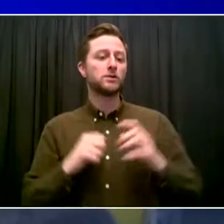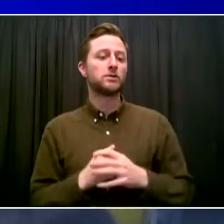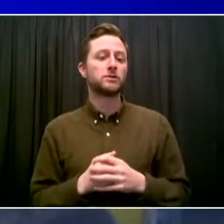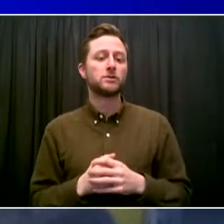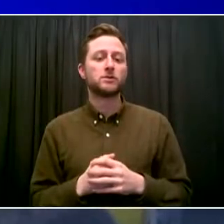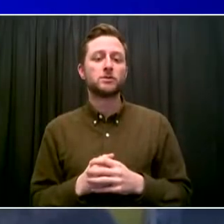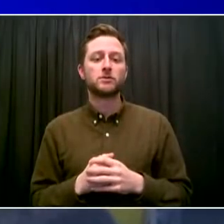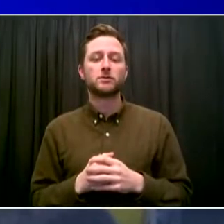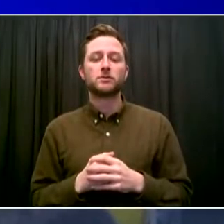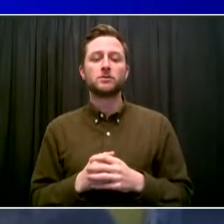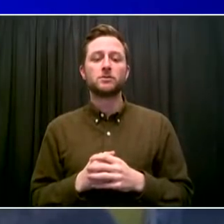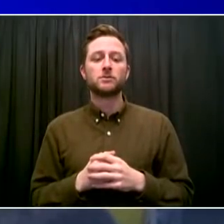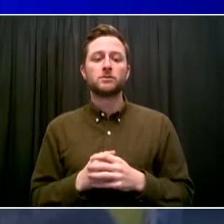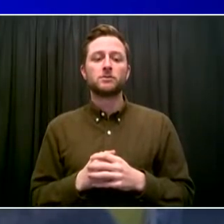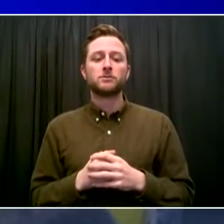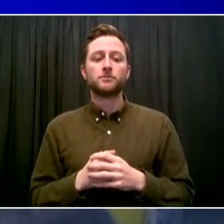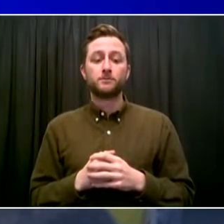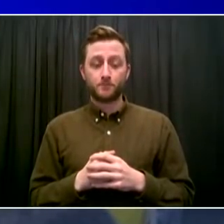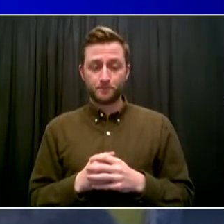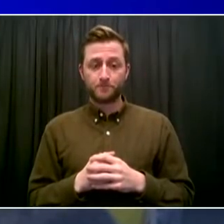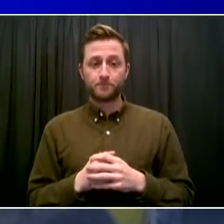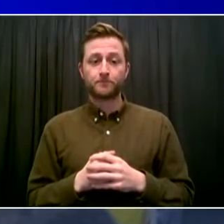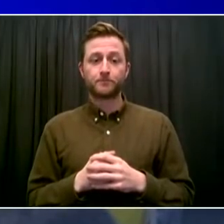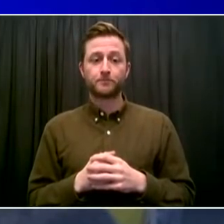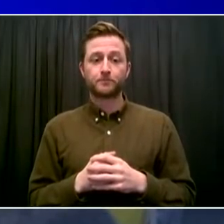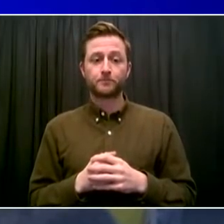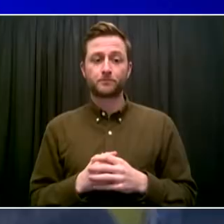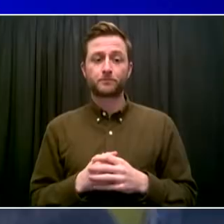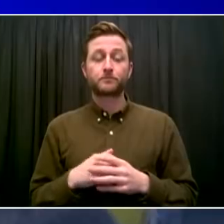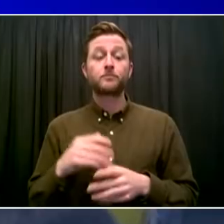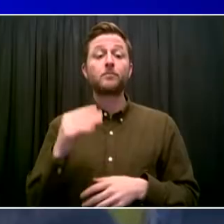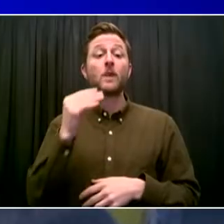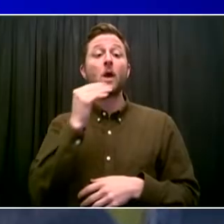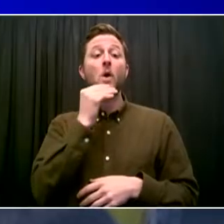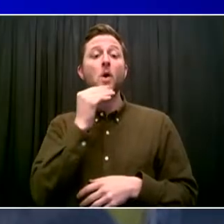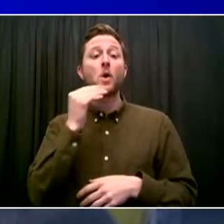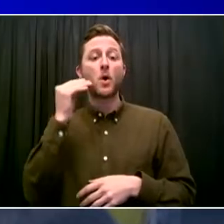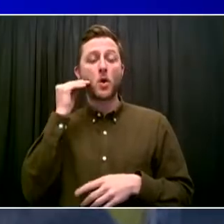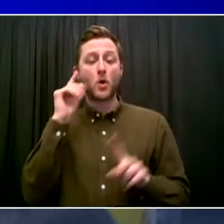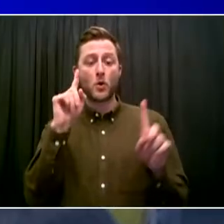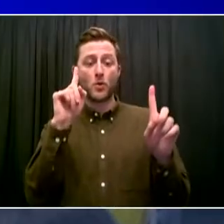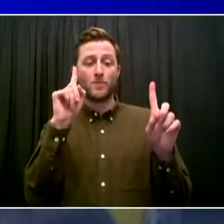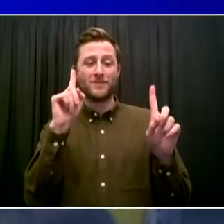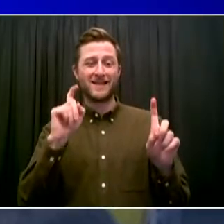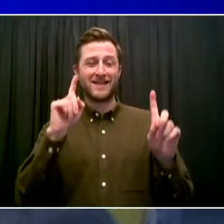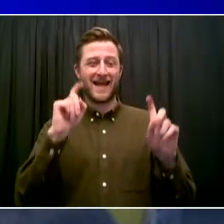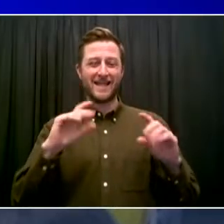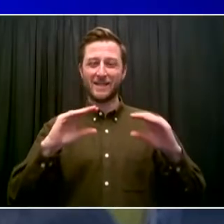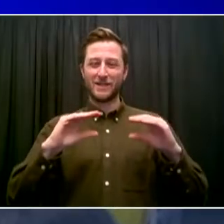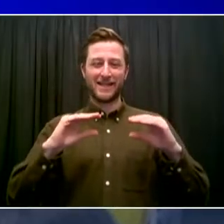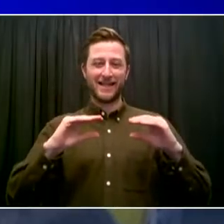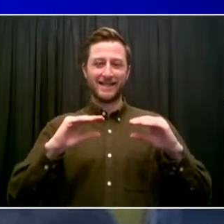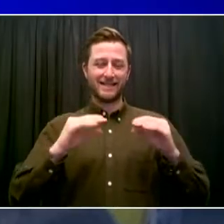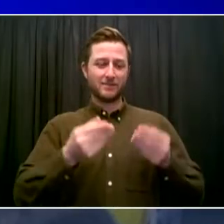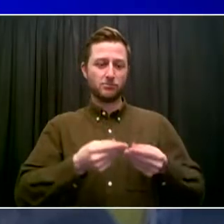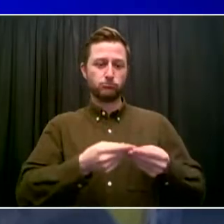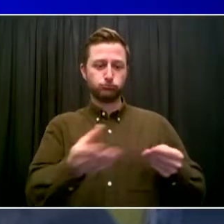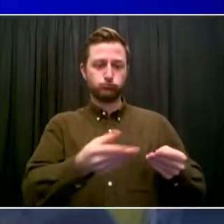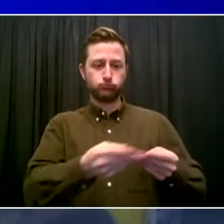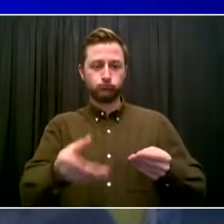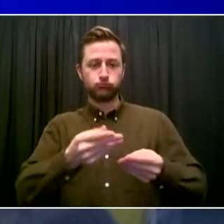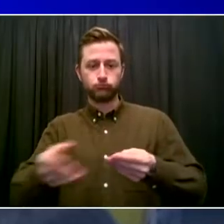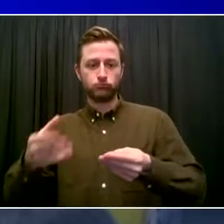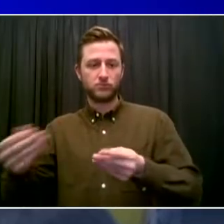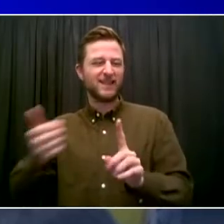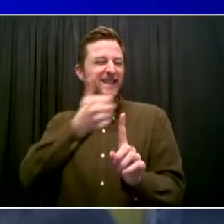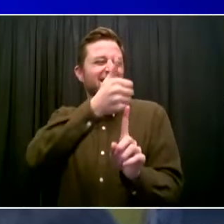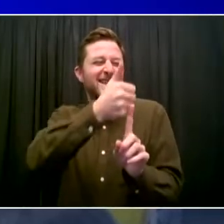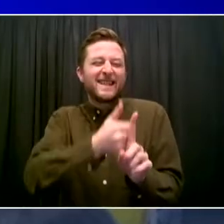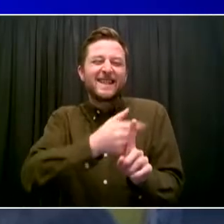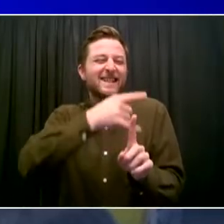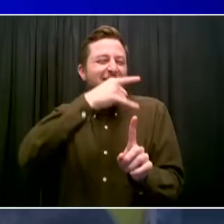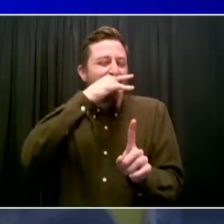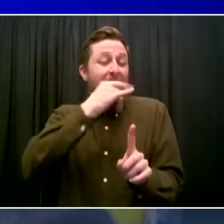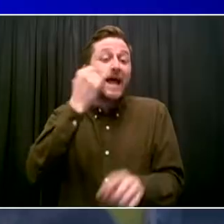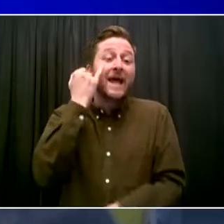WE STARTED OUT AND WE WERE